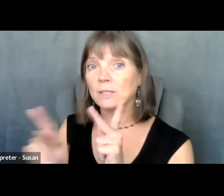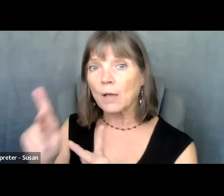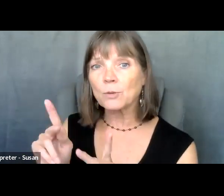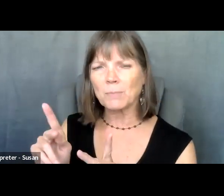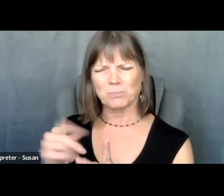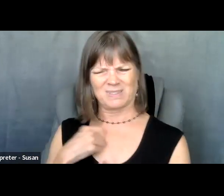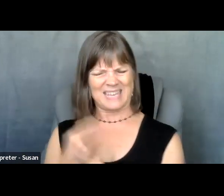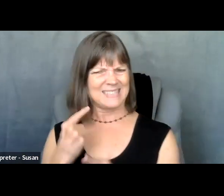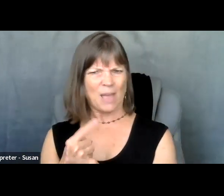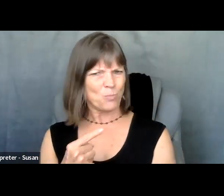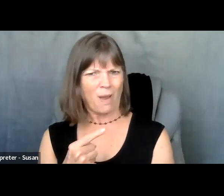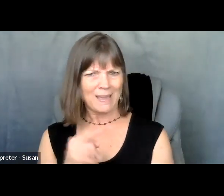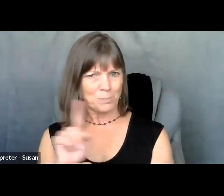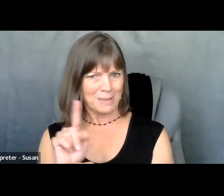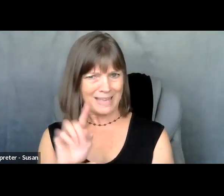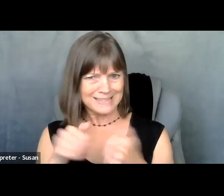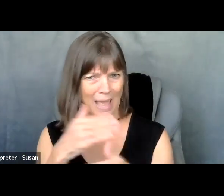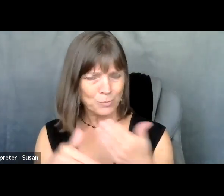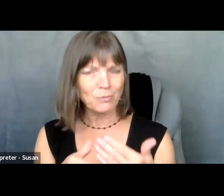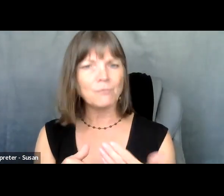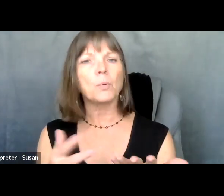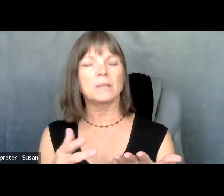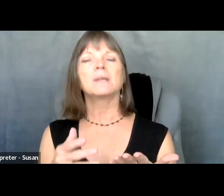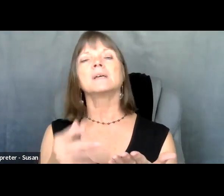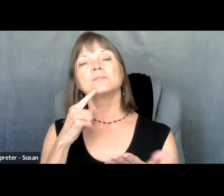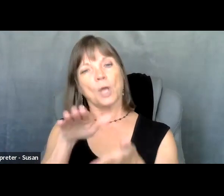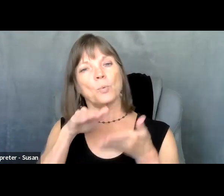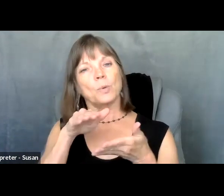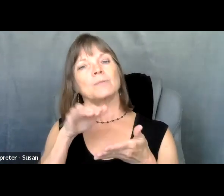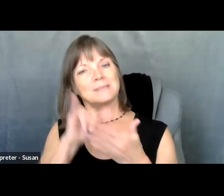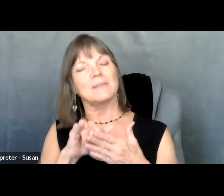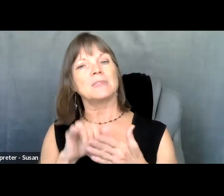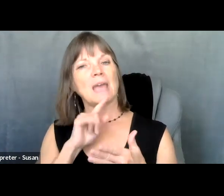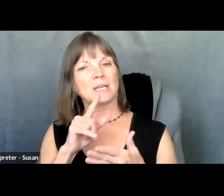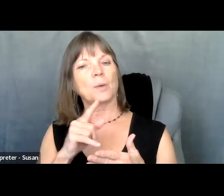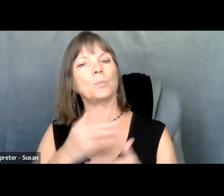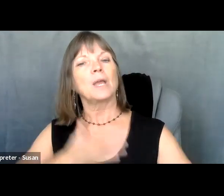Kelly Crosbie (she/her): So here's where we are now. Kelly Crosbie (she/her): Uh, it's first phase, and we look forward to refining this dashboard over time.